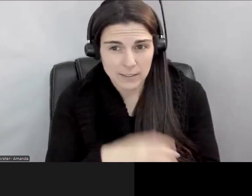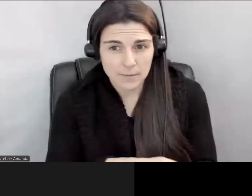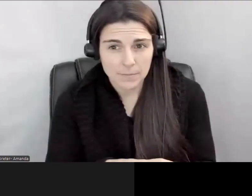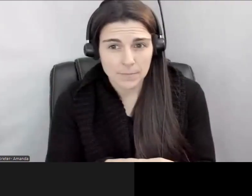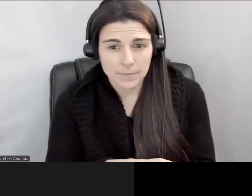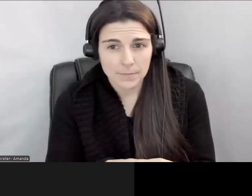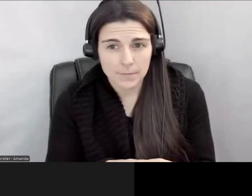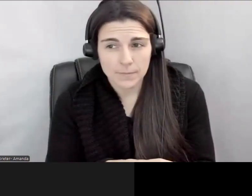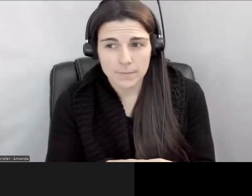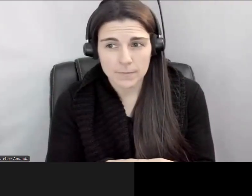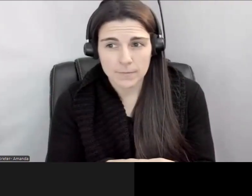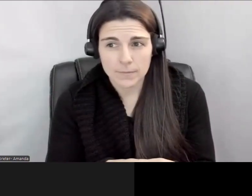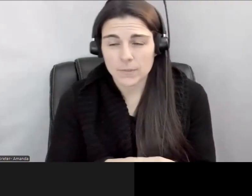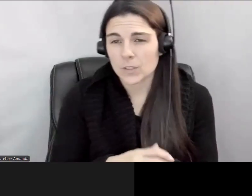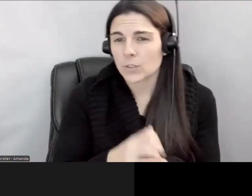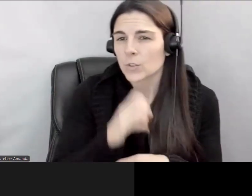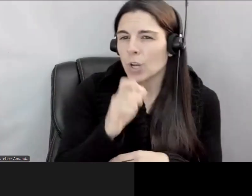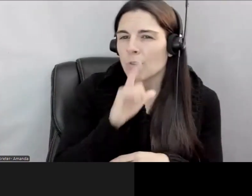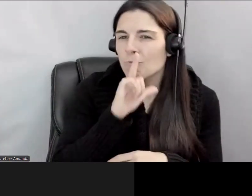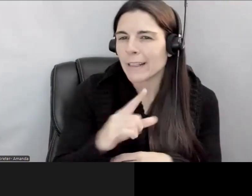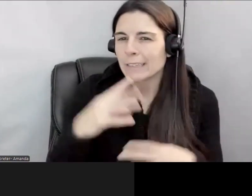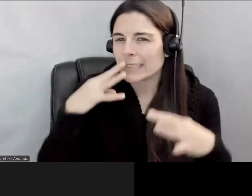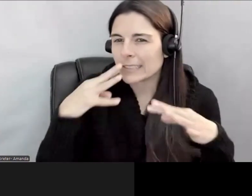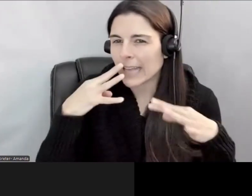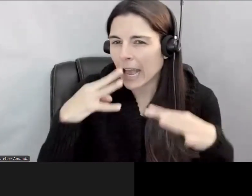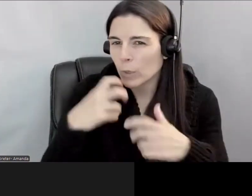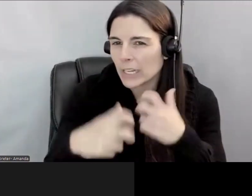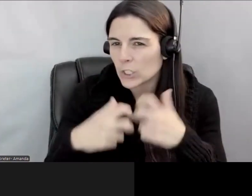Shelby Clark: So it's not so much a sound issue. I would say